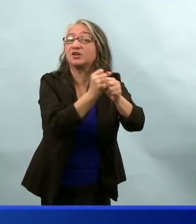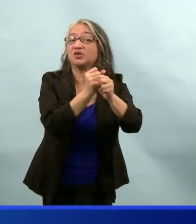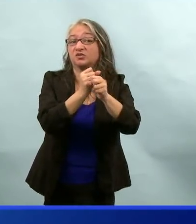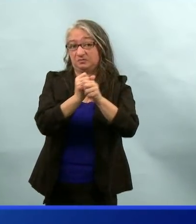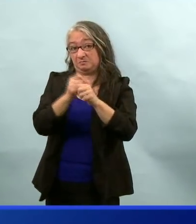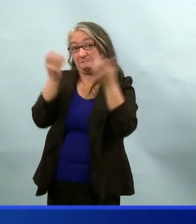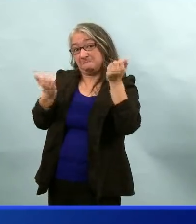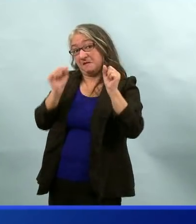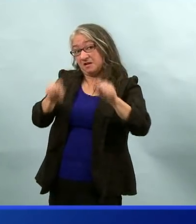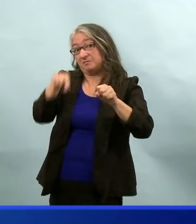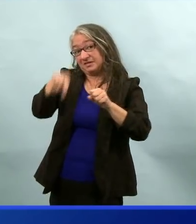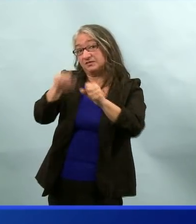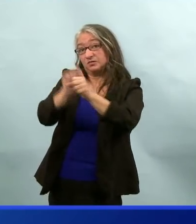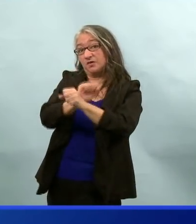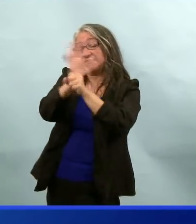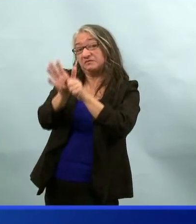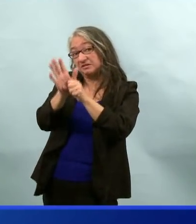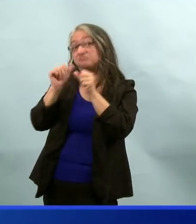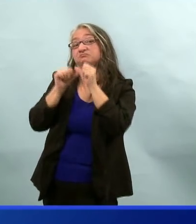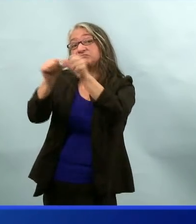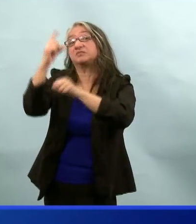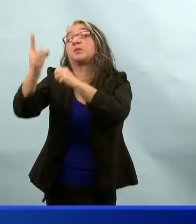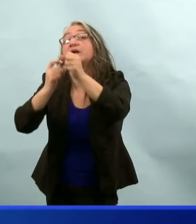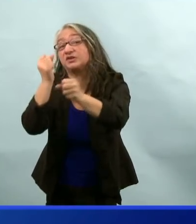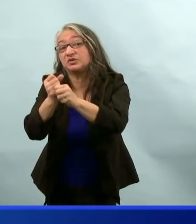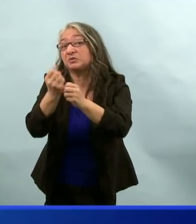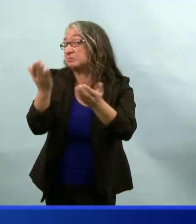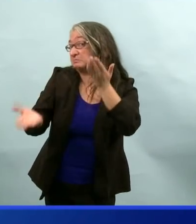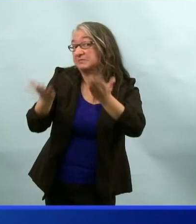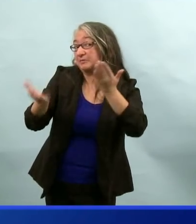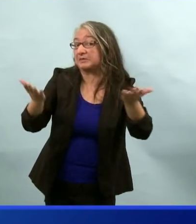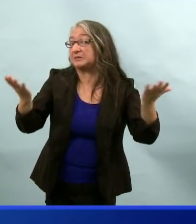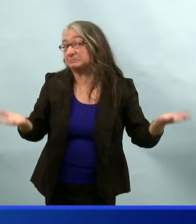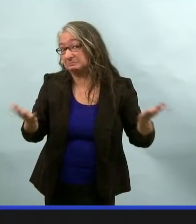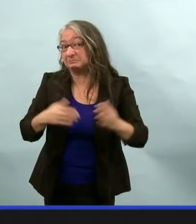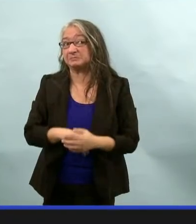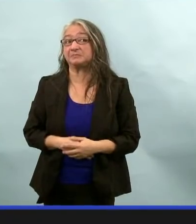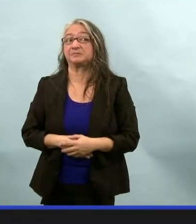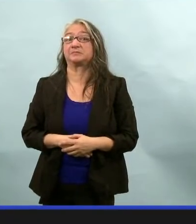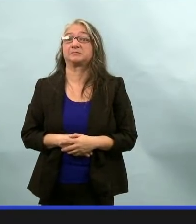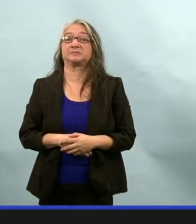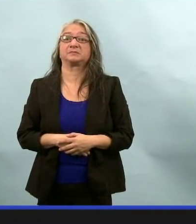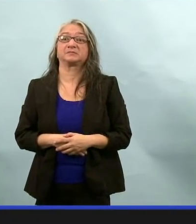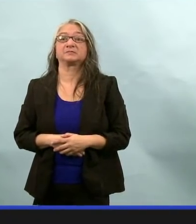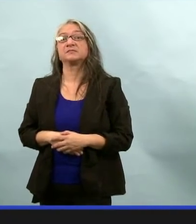we've seen on this vaccine doctor out while kiev is here at cbc what do you think of the idea of